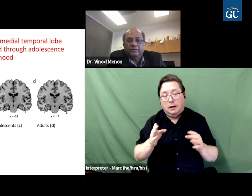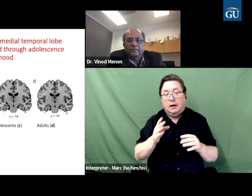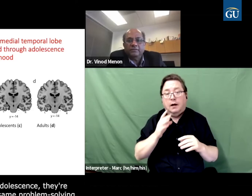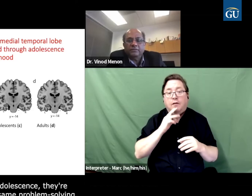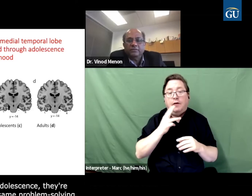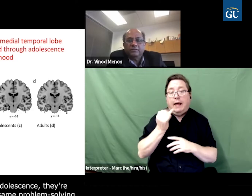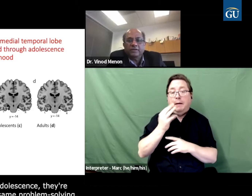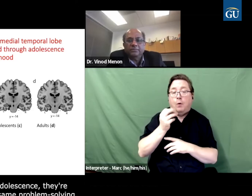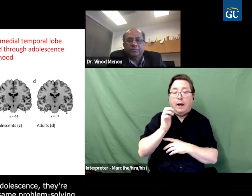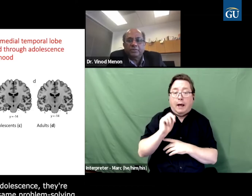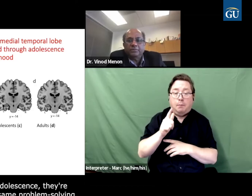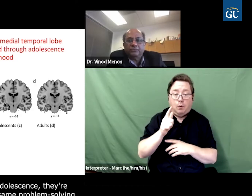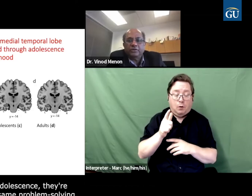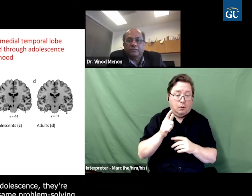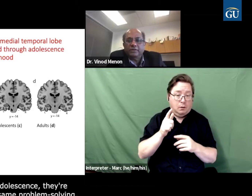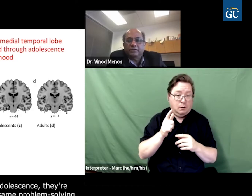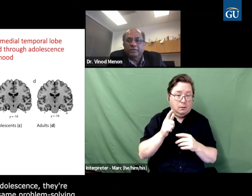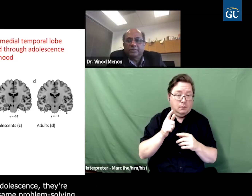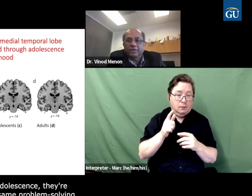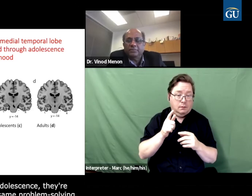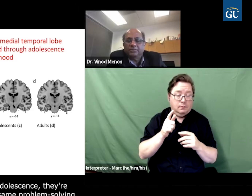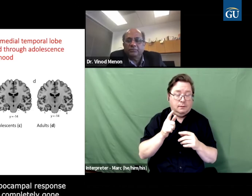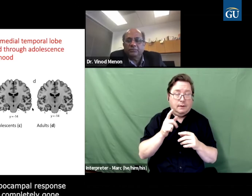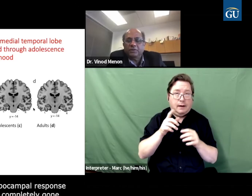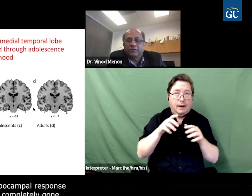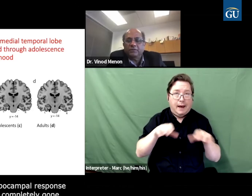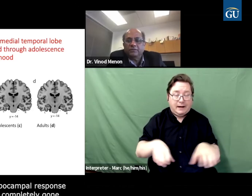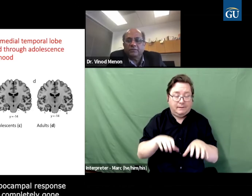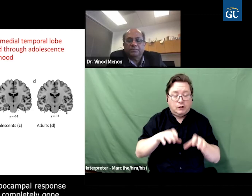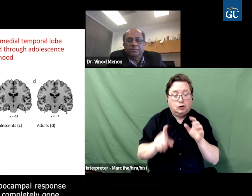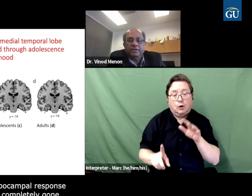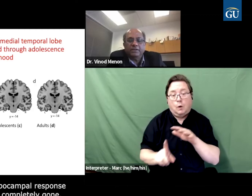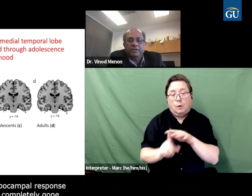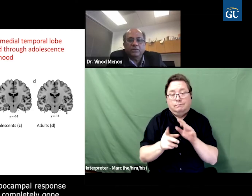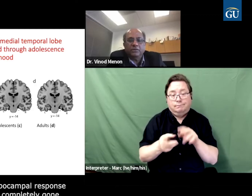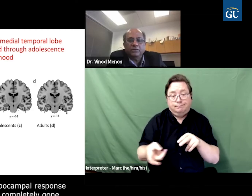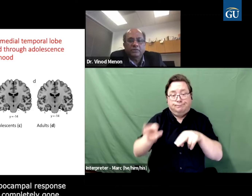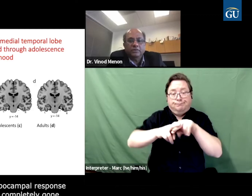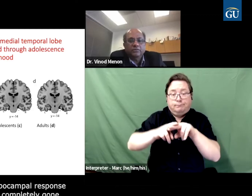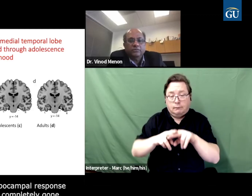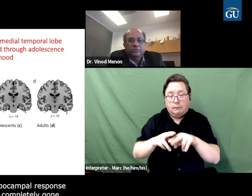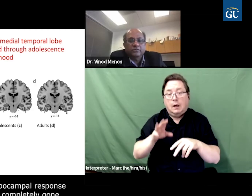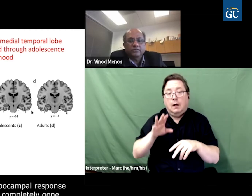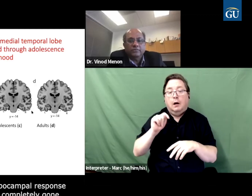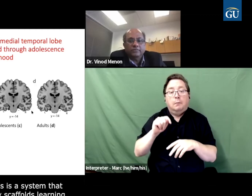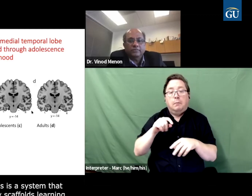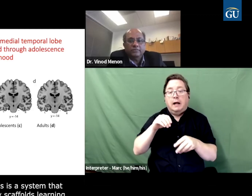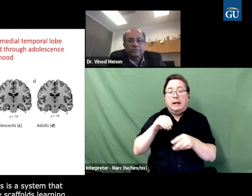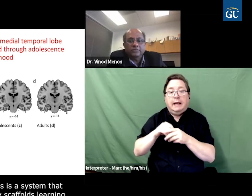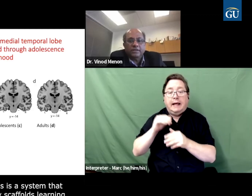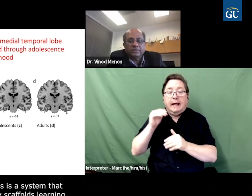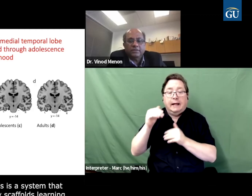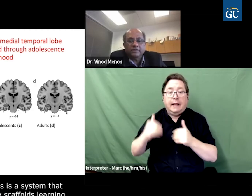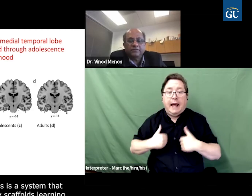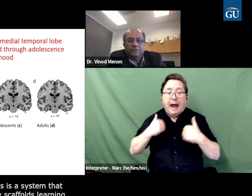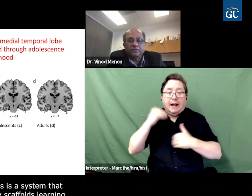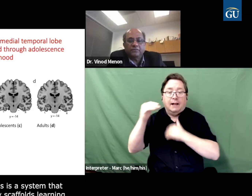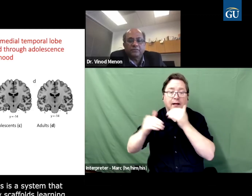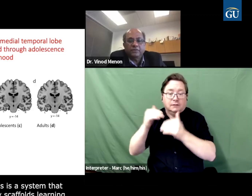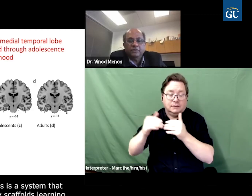but in adolescence they're doing the same problem solving the hippocampal response that's just completely gone